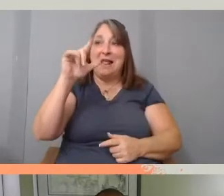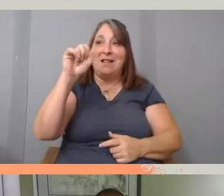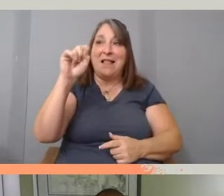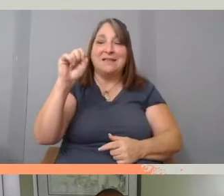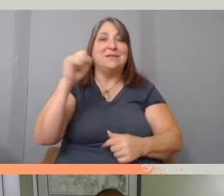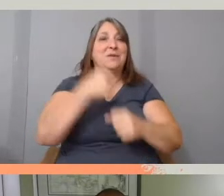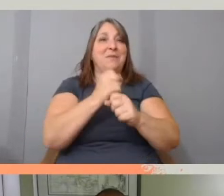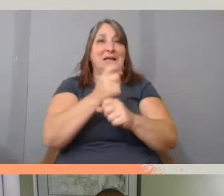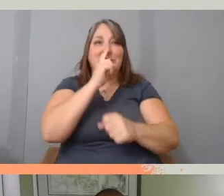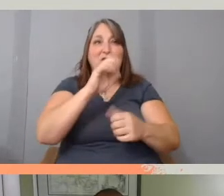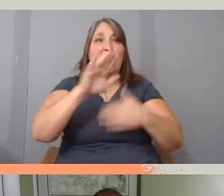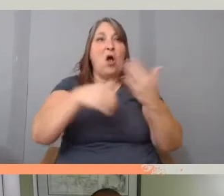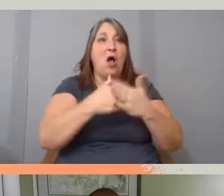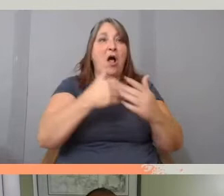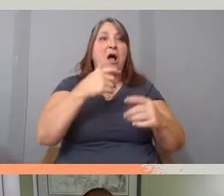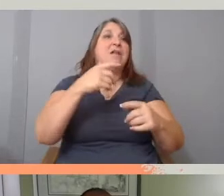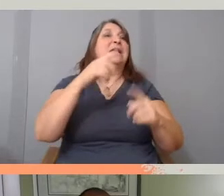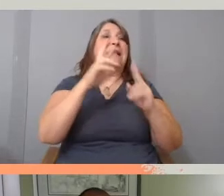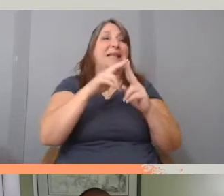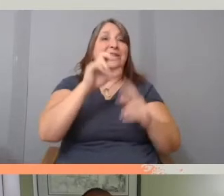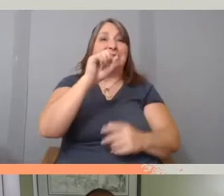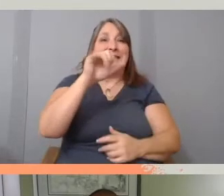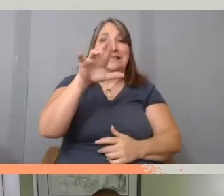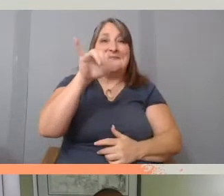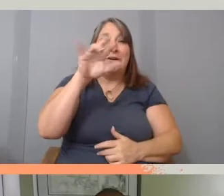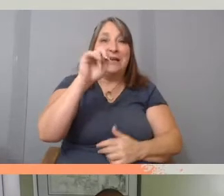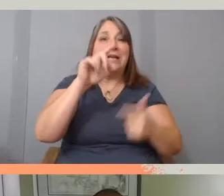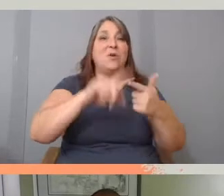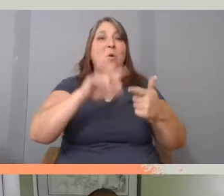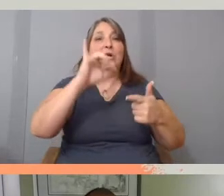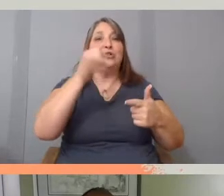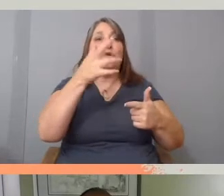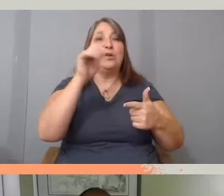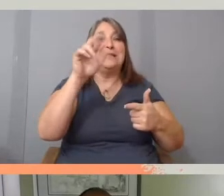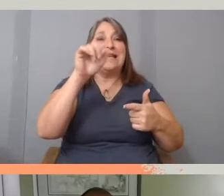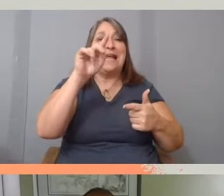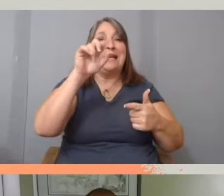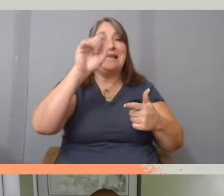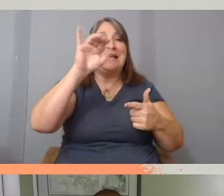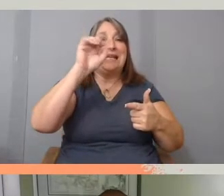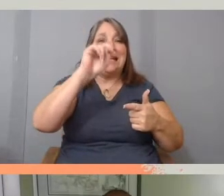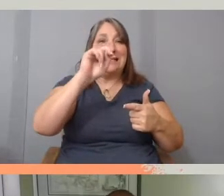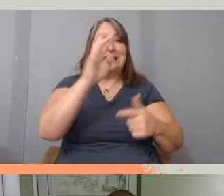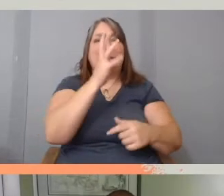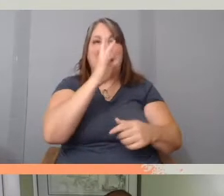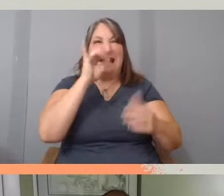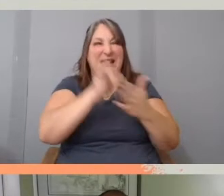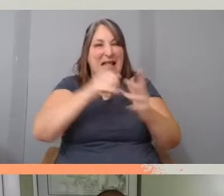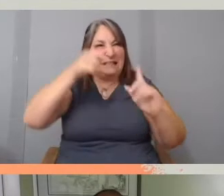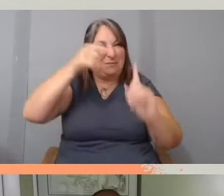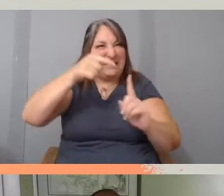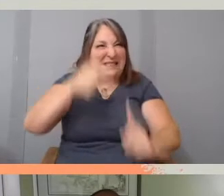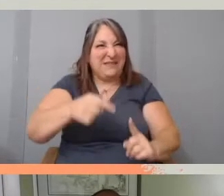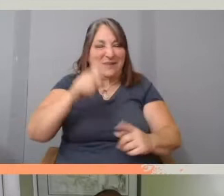either Syrian or Jordanian speaking that specific dialect of Arabic.